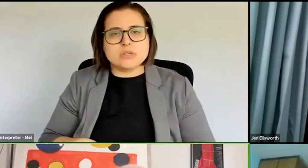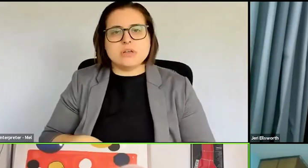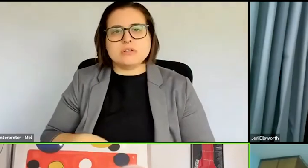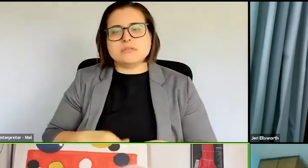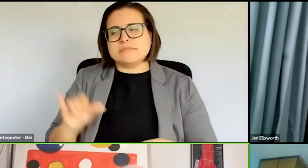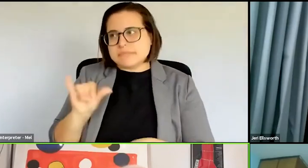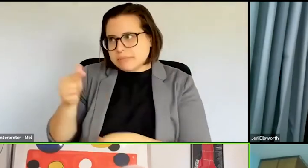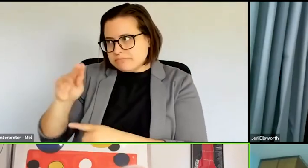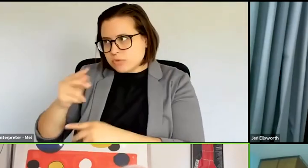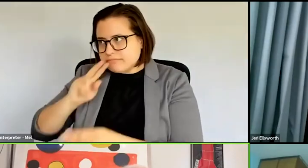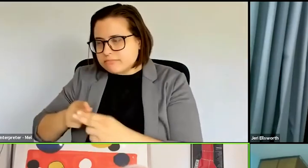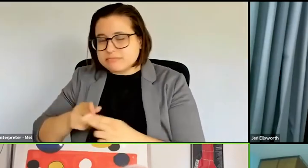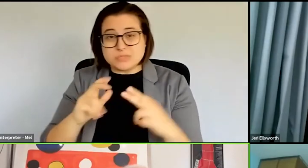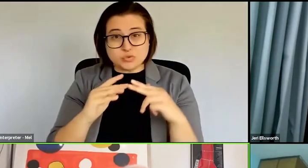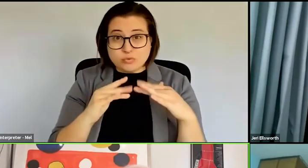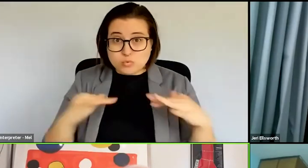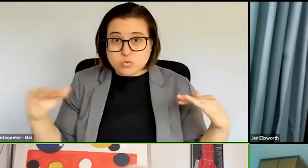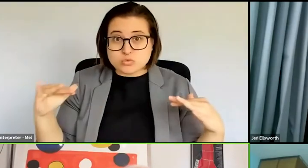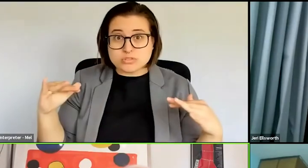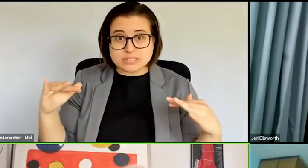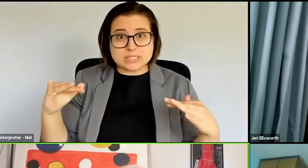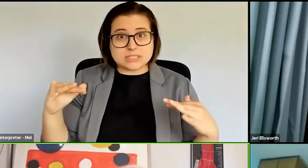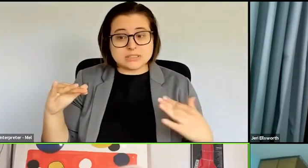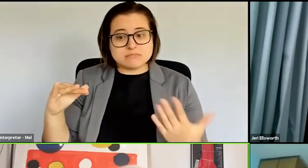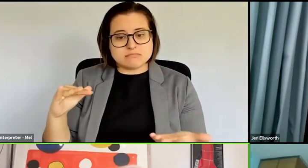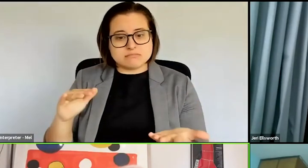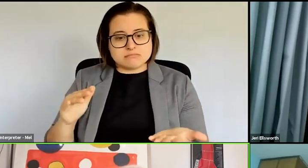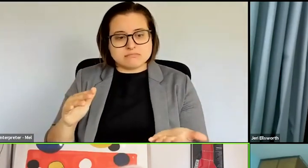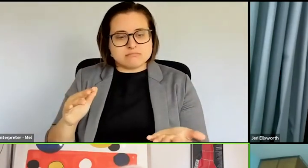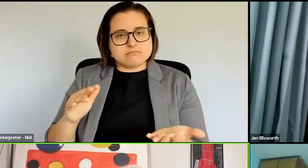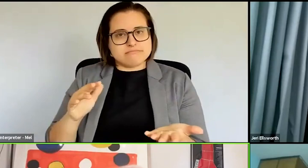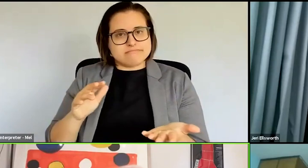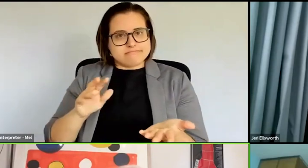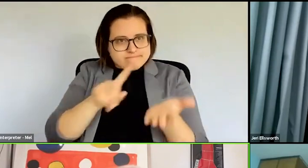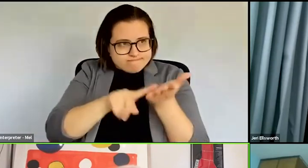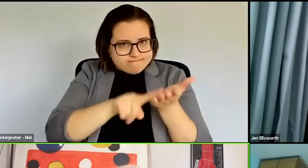kind of diversity is what leads, I think, to insights and breakthroughs in how people